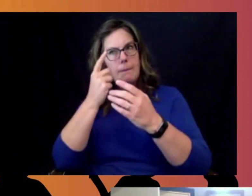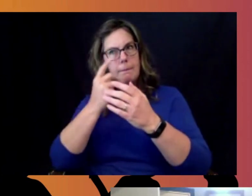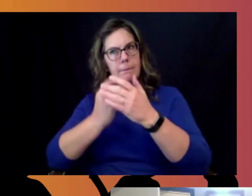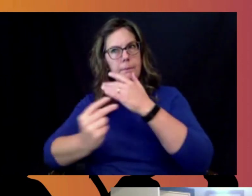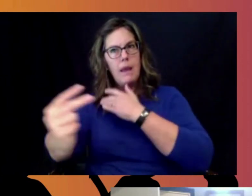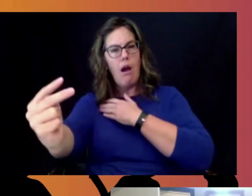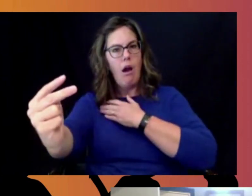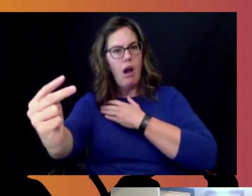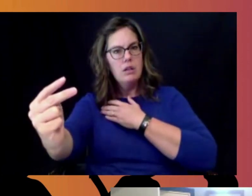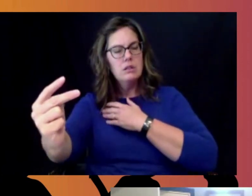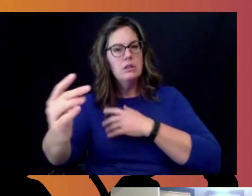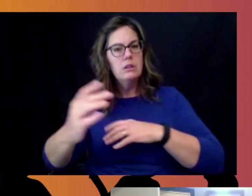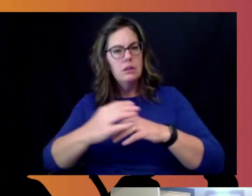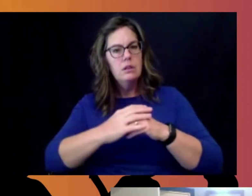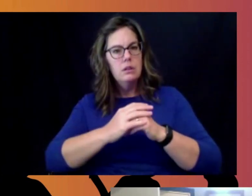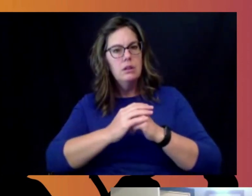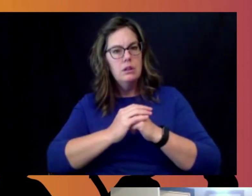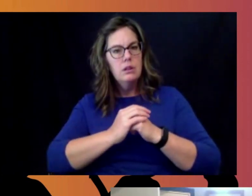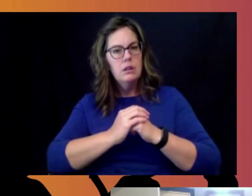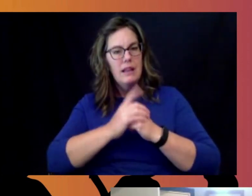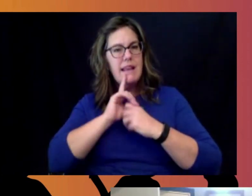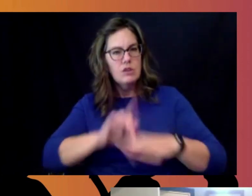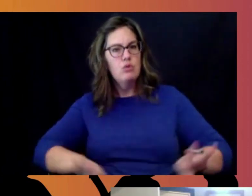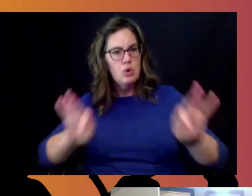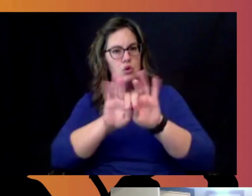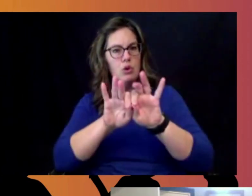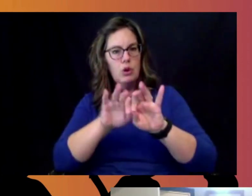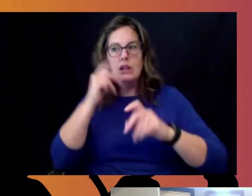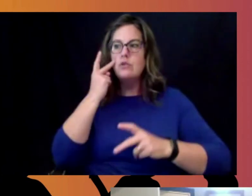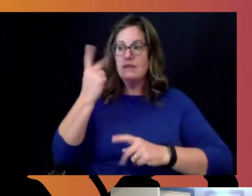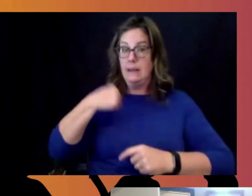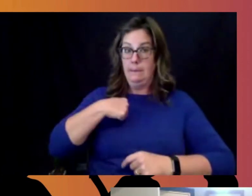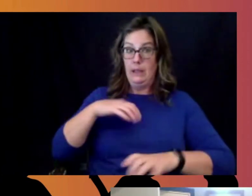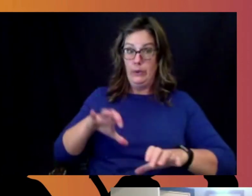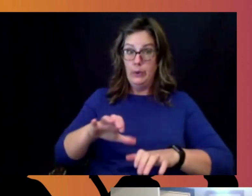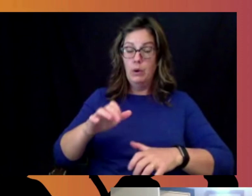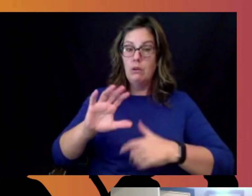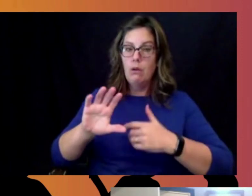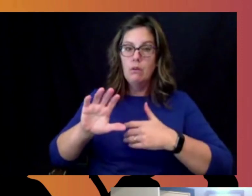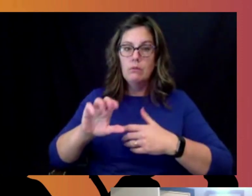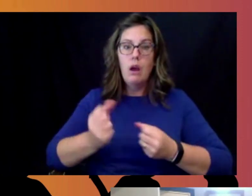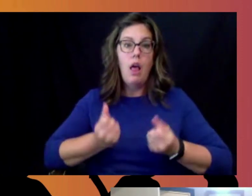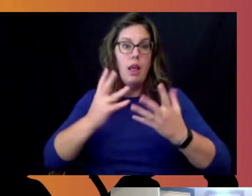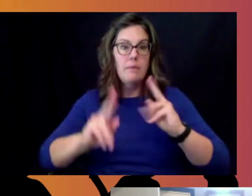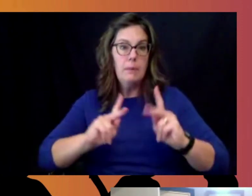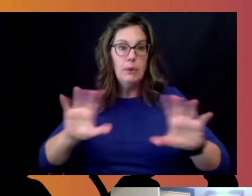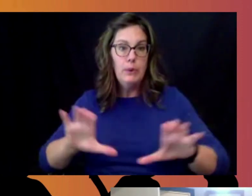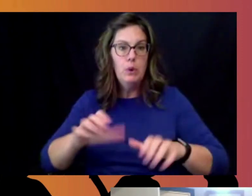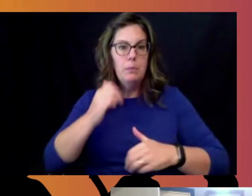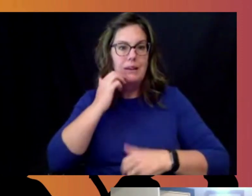and something you've seen me do and all of us do but in terms of our daily lives what can we do in